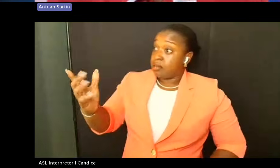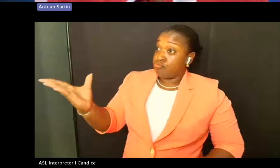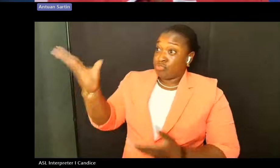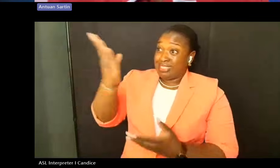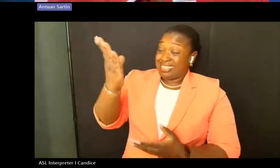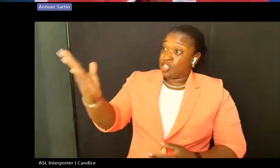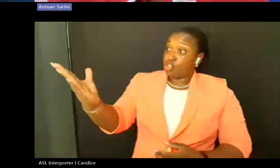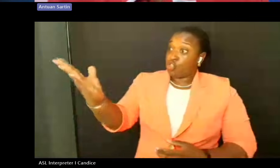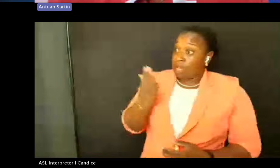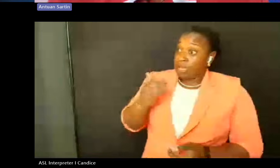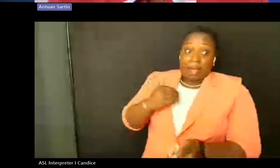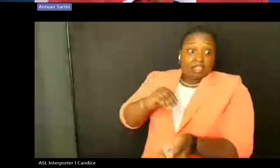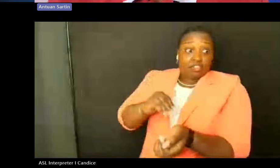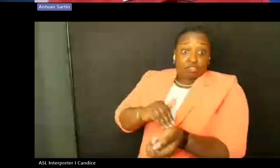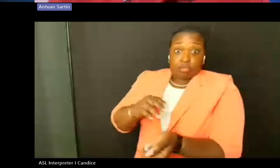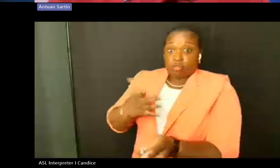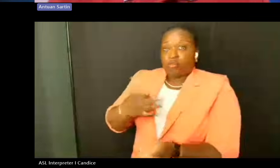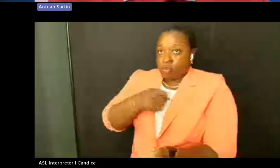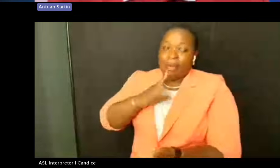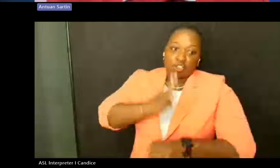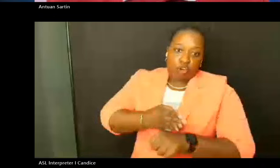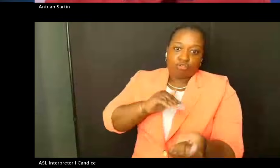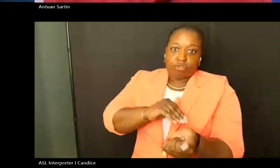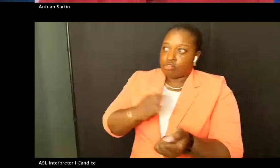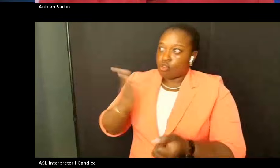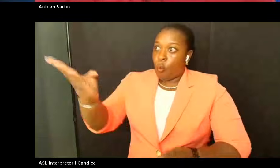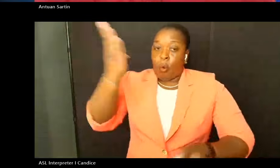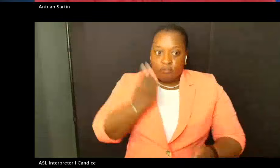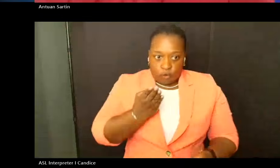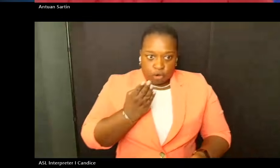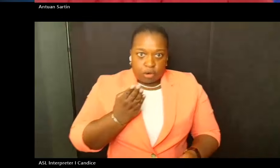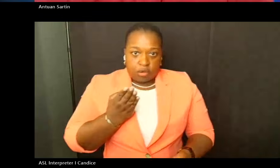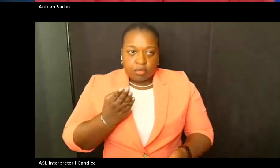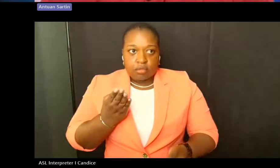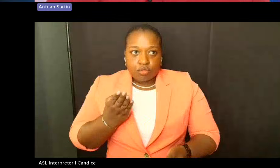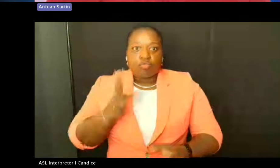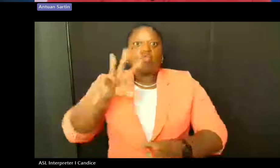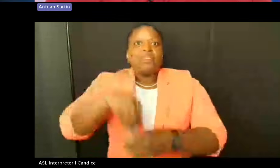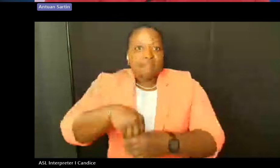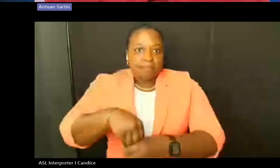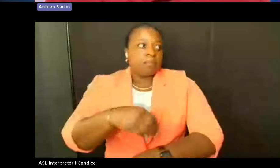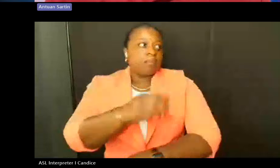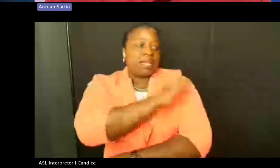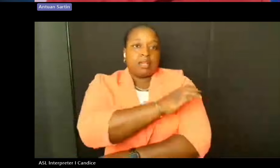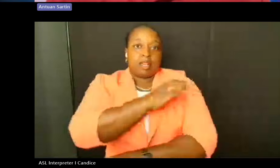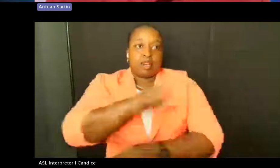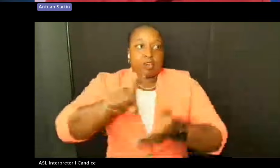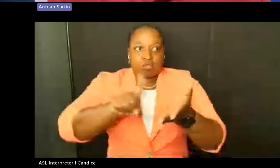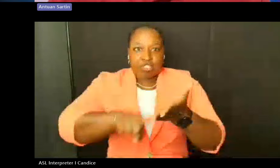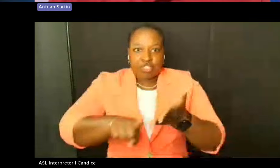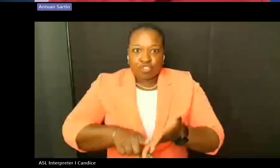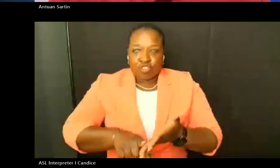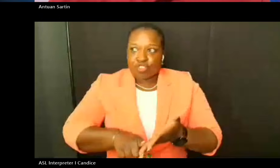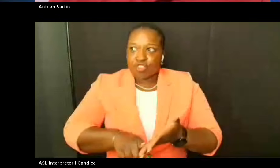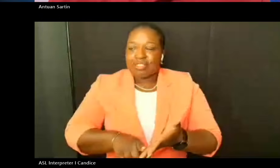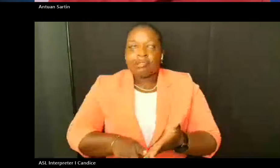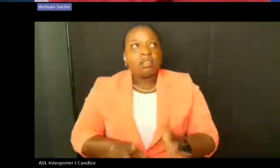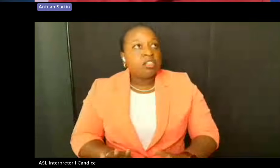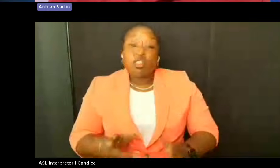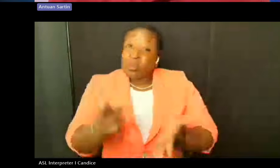but I have heard of some. To be honest, clinical trials,